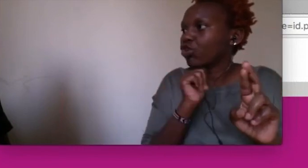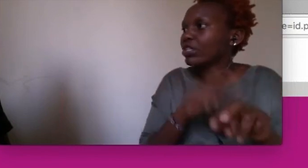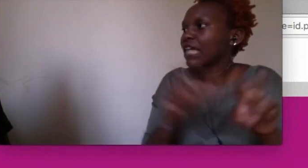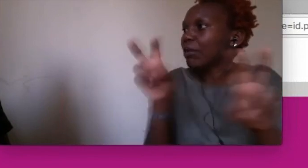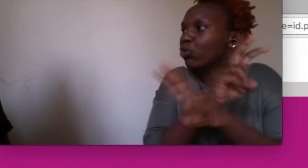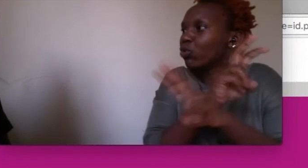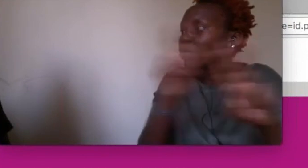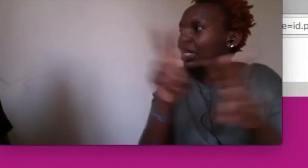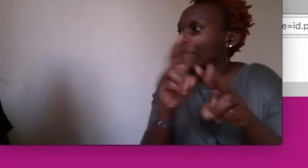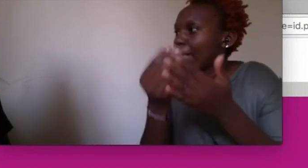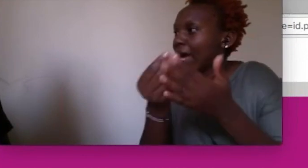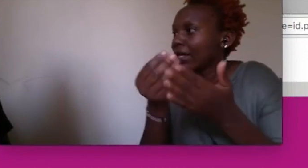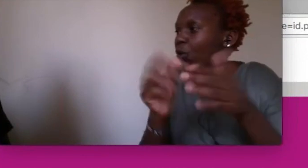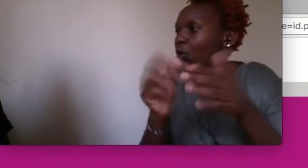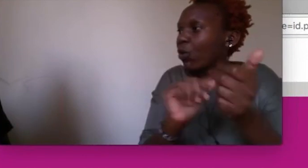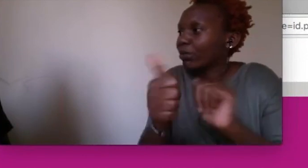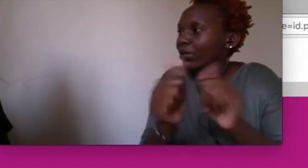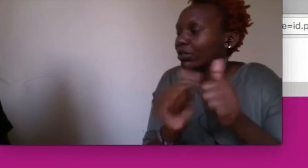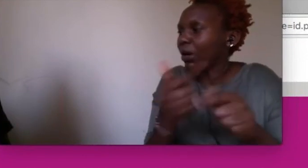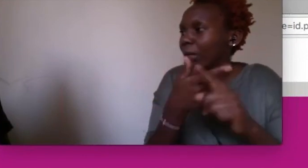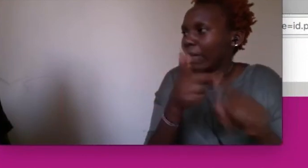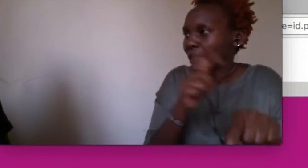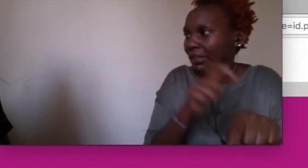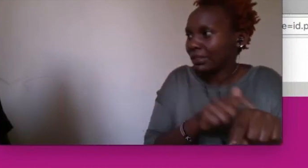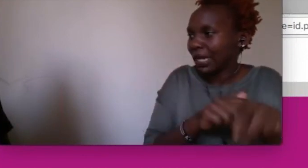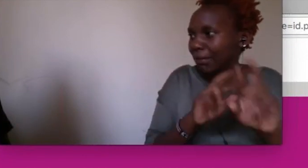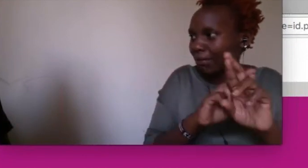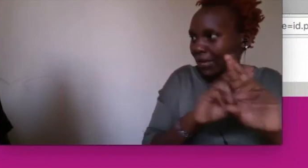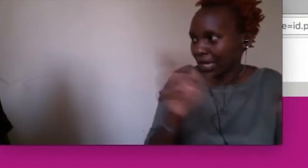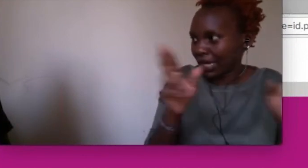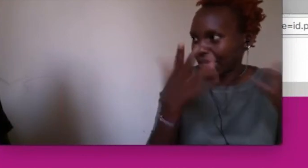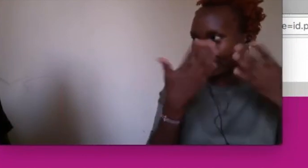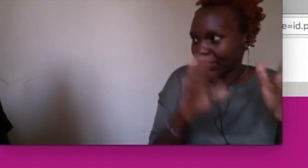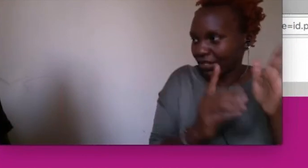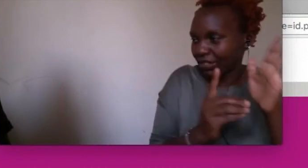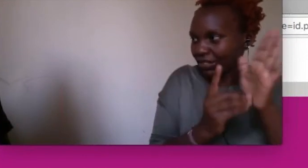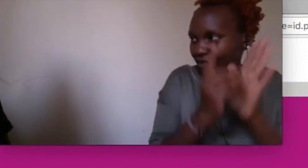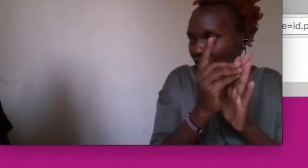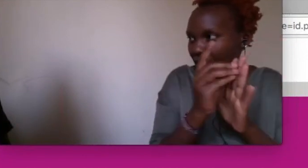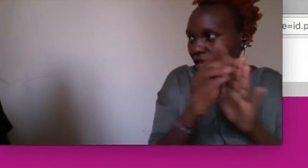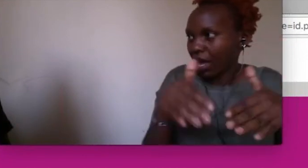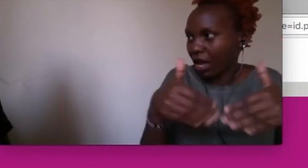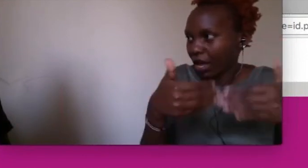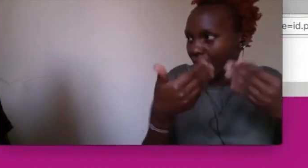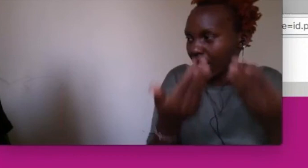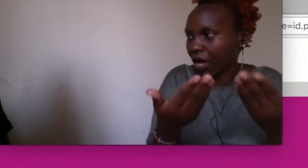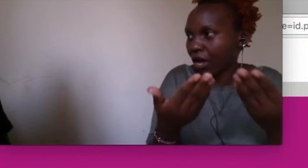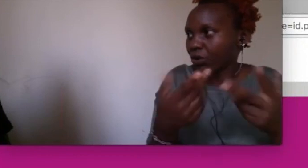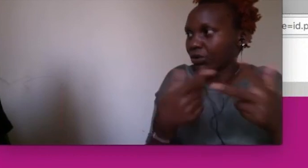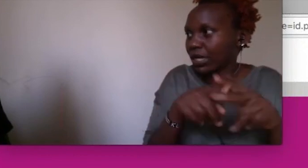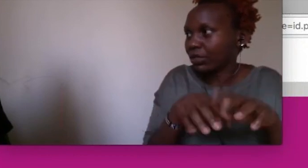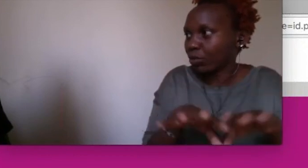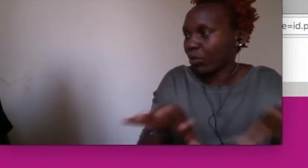So I imagine it was once you had completed the work on it how you first started promoting it